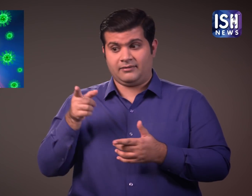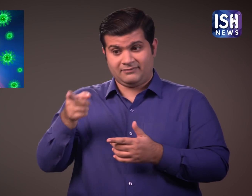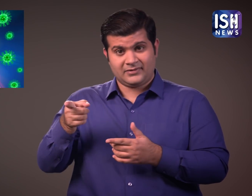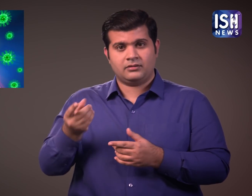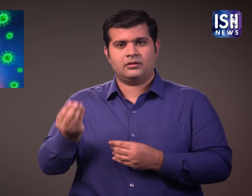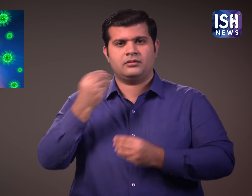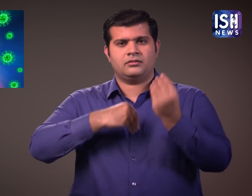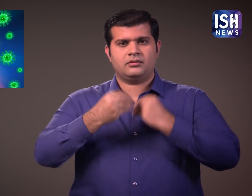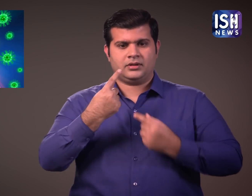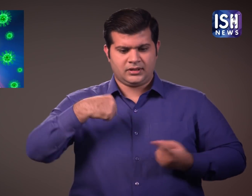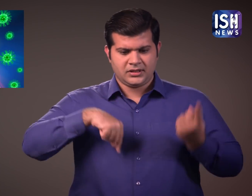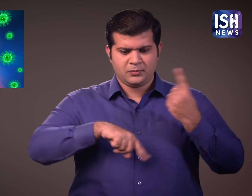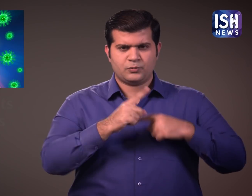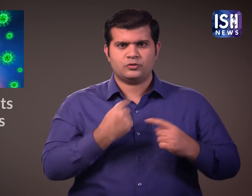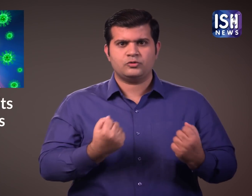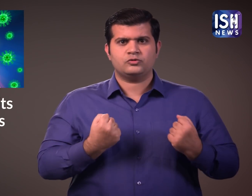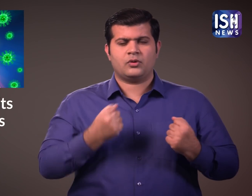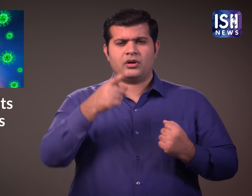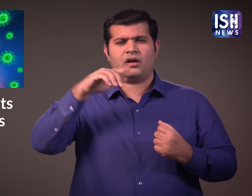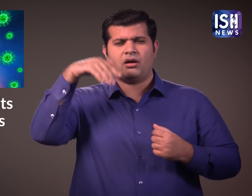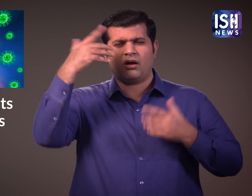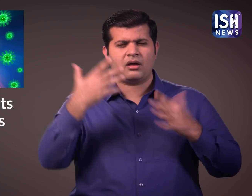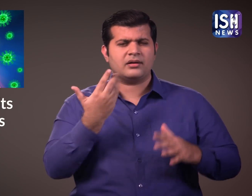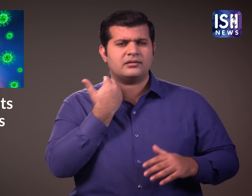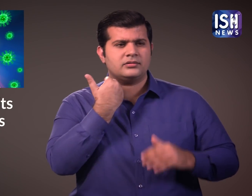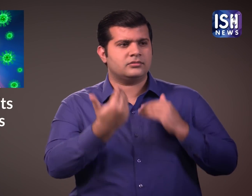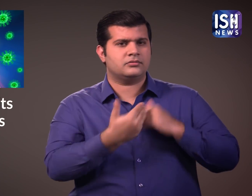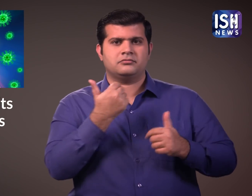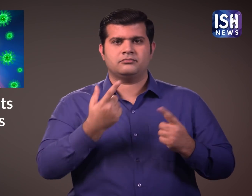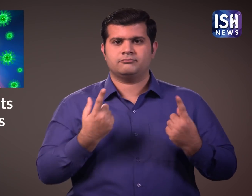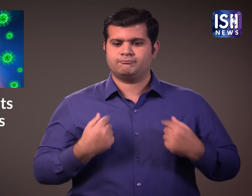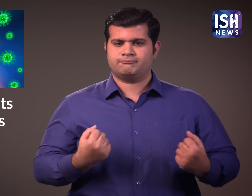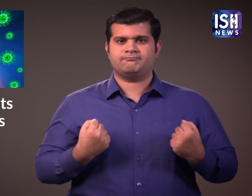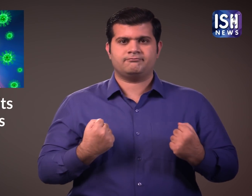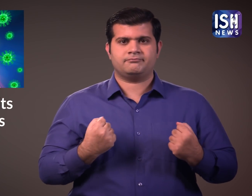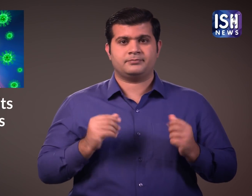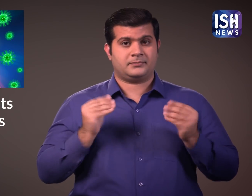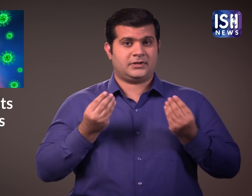Hence, eating apples protects the body from sickness.